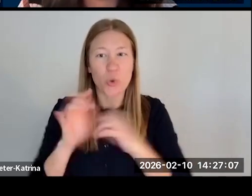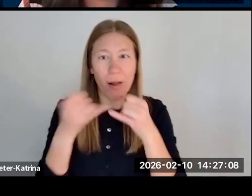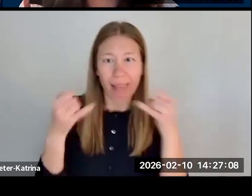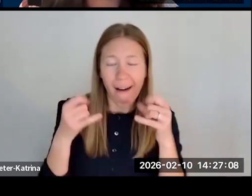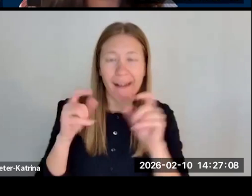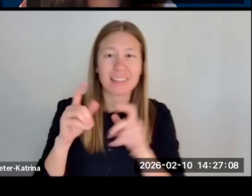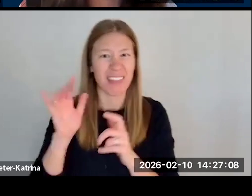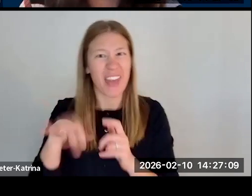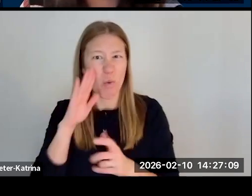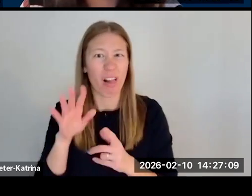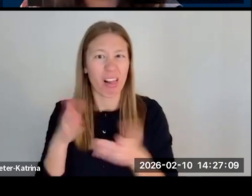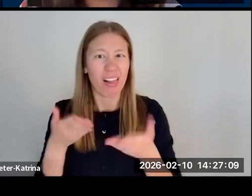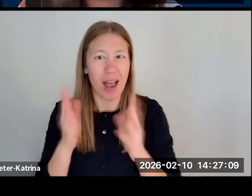and control, which is great.